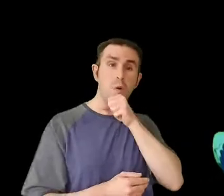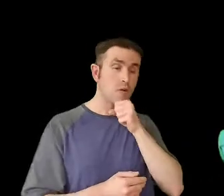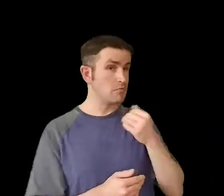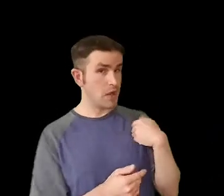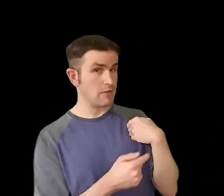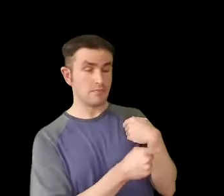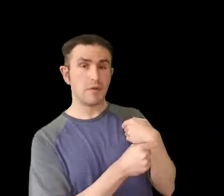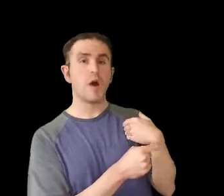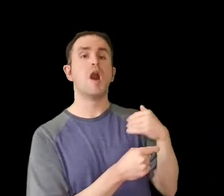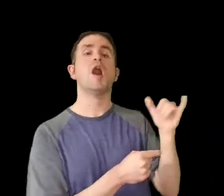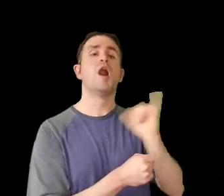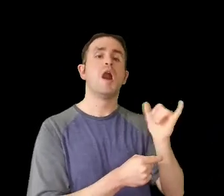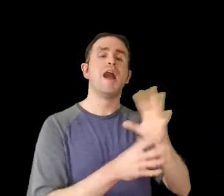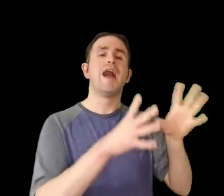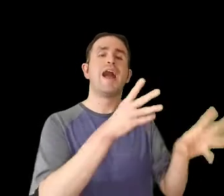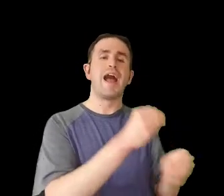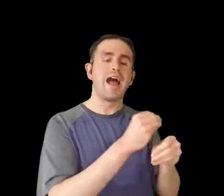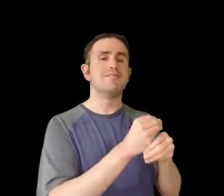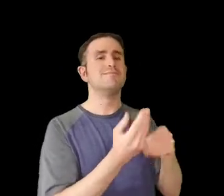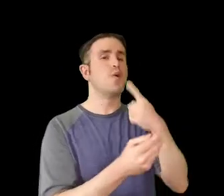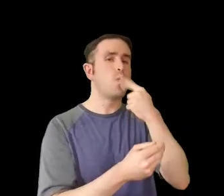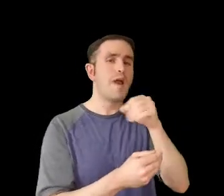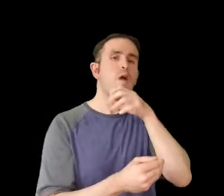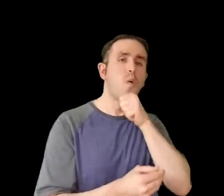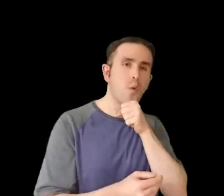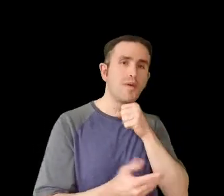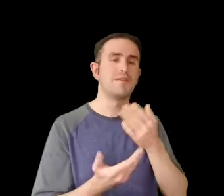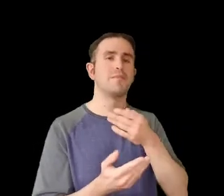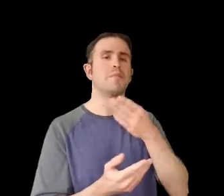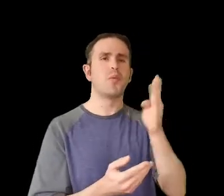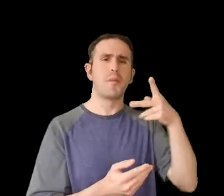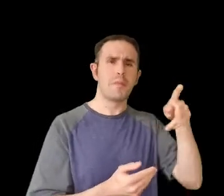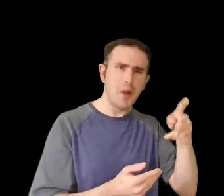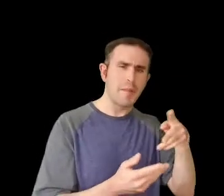But, you have all of the in between colors, so like your red-oranges, your blue-purples,